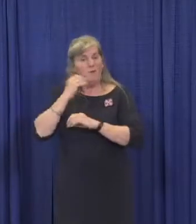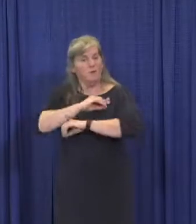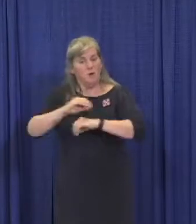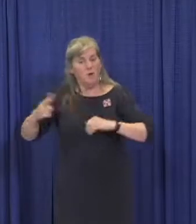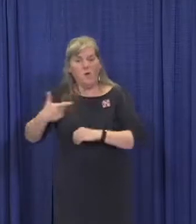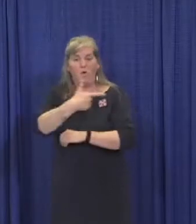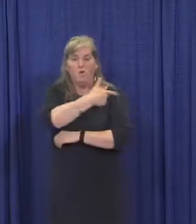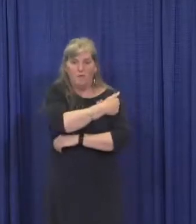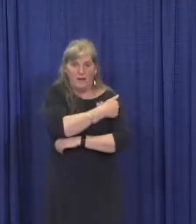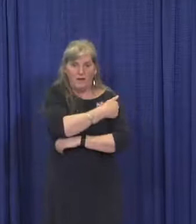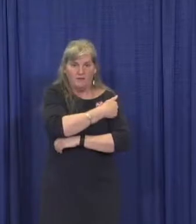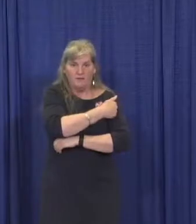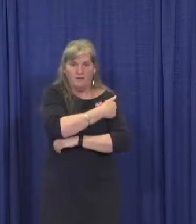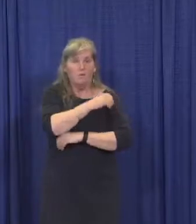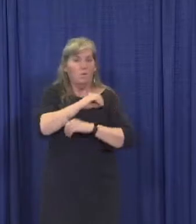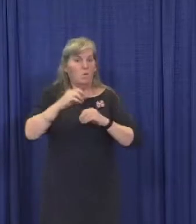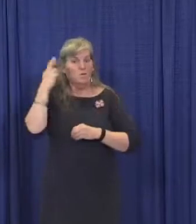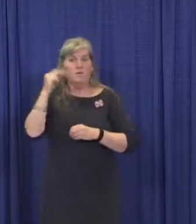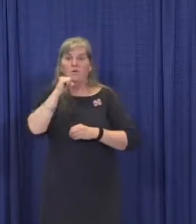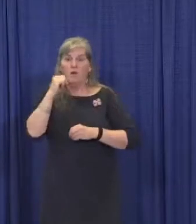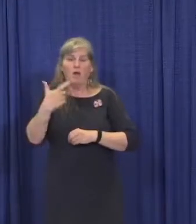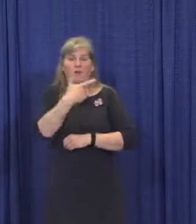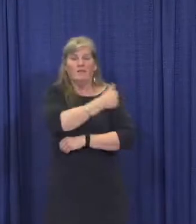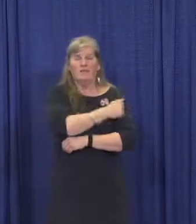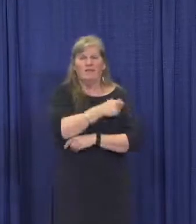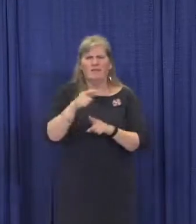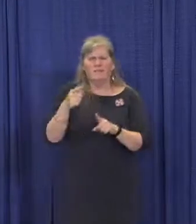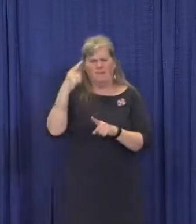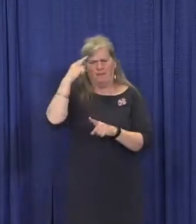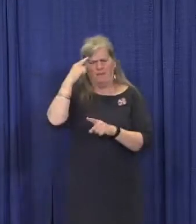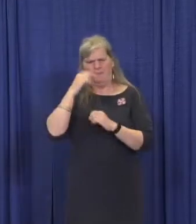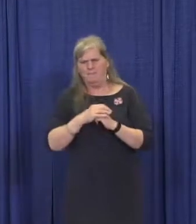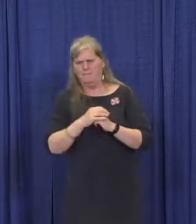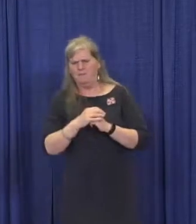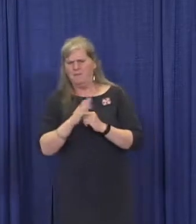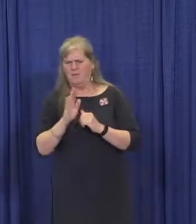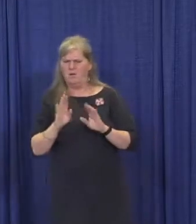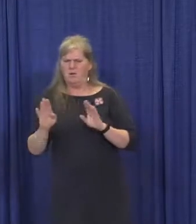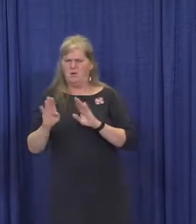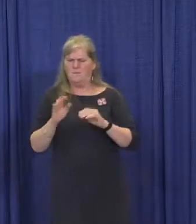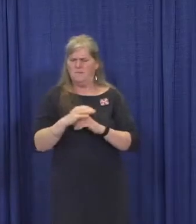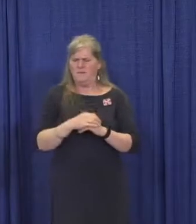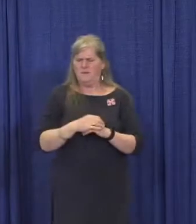soon and a few have no reason to not be vaccinated you need to